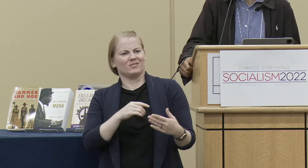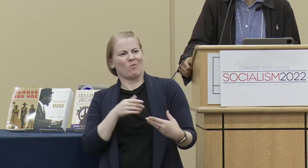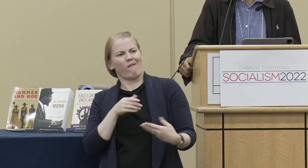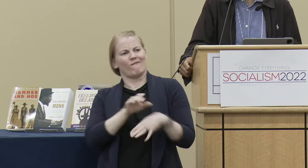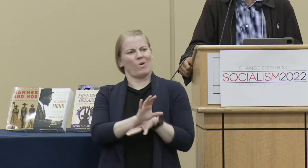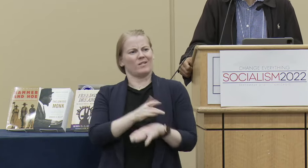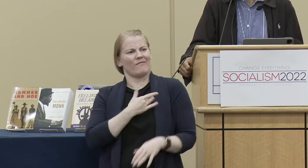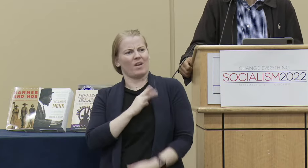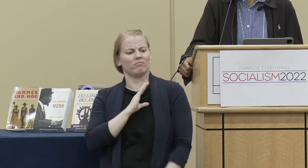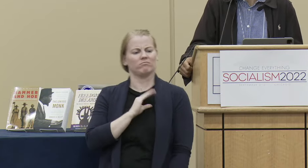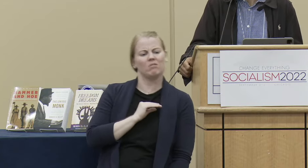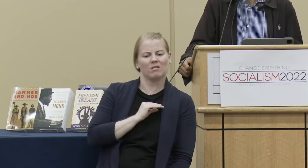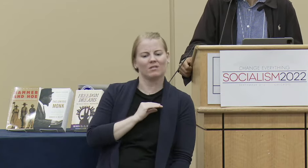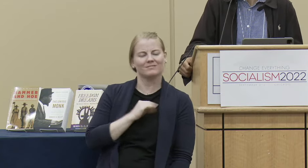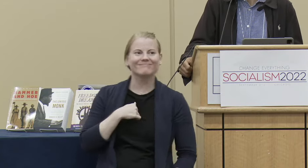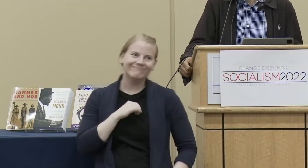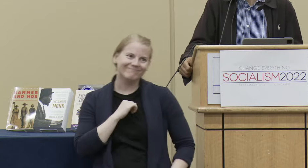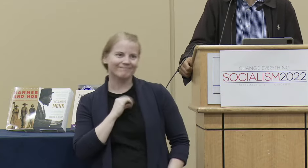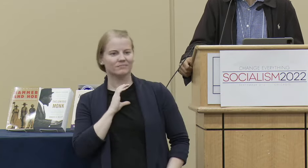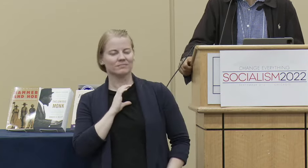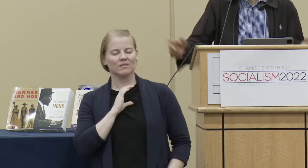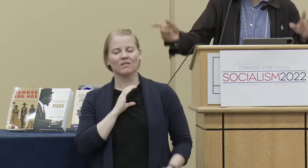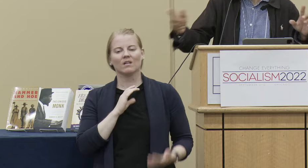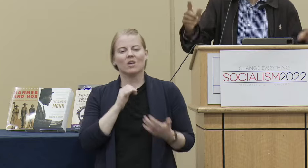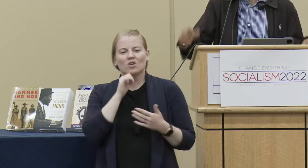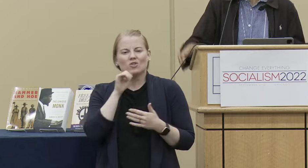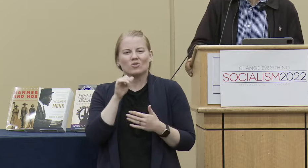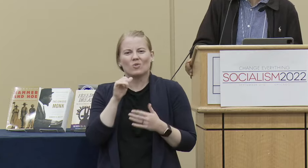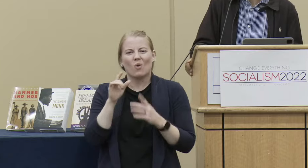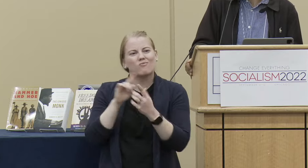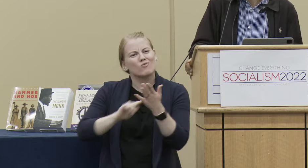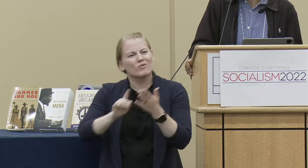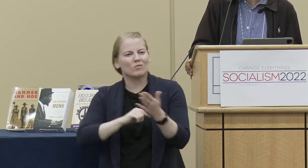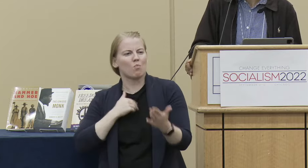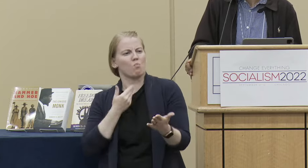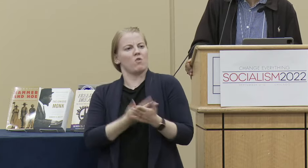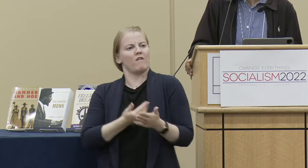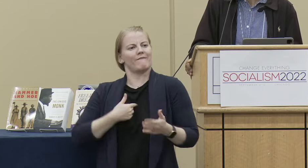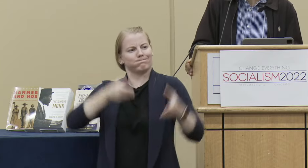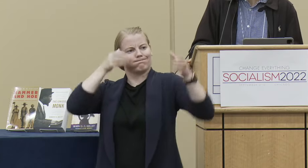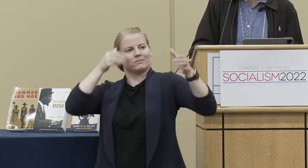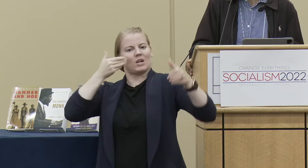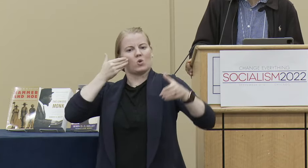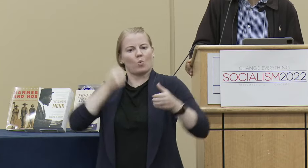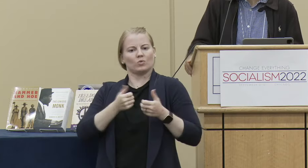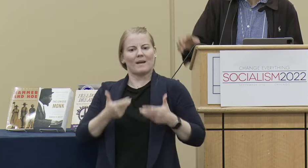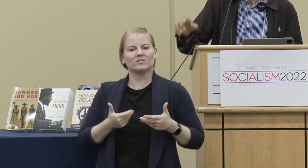critique to make someone feel bad, to make yourself feel